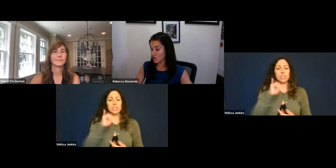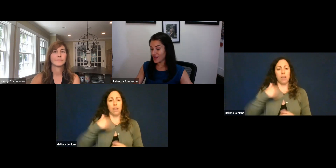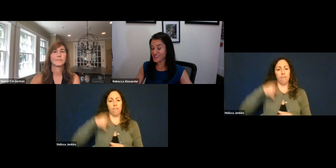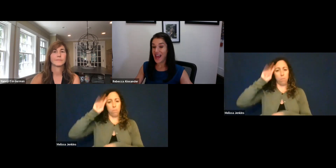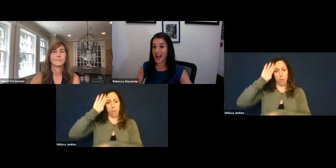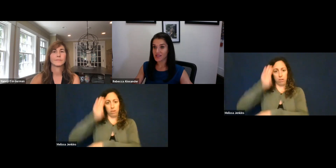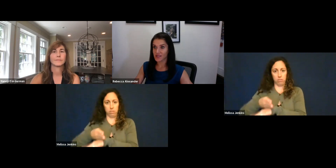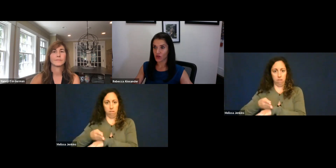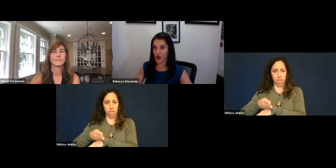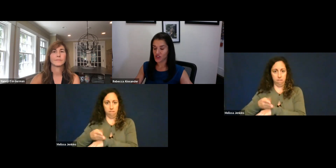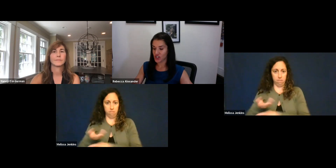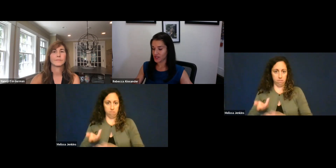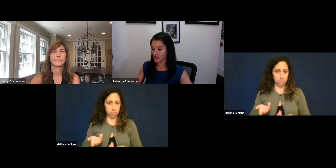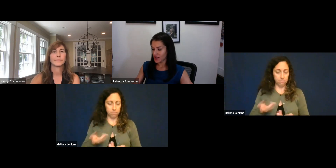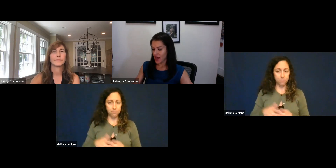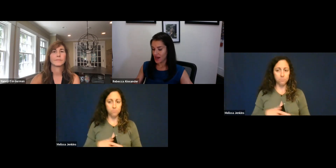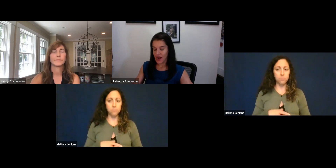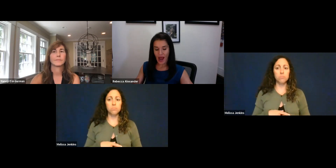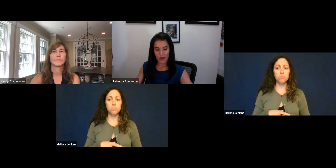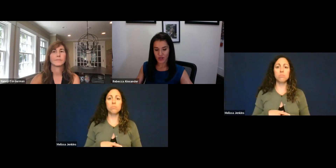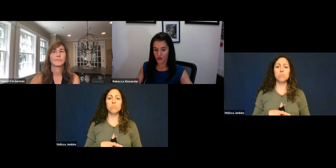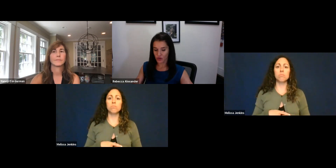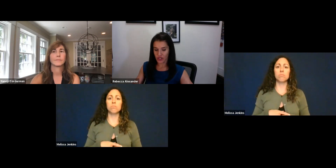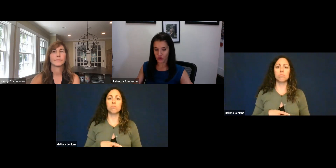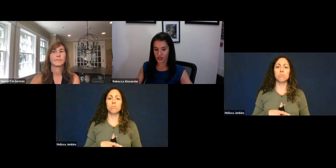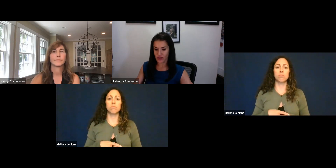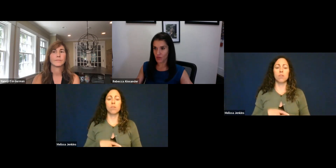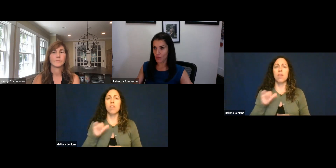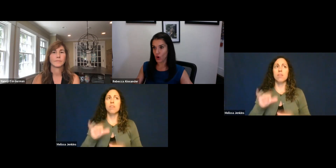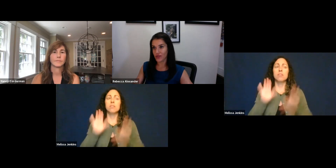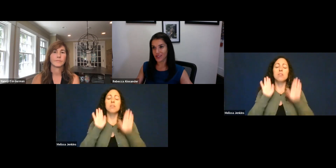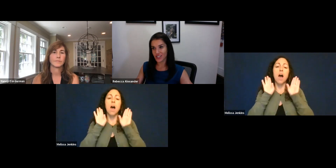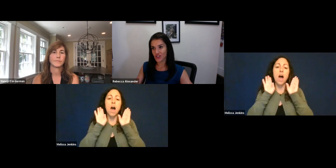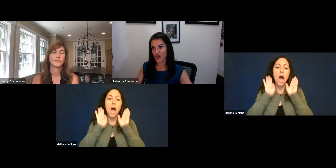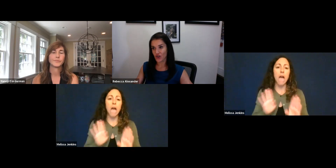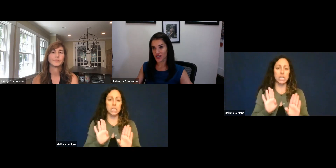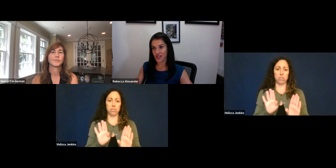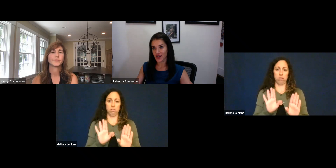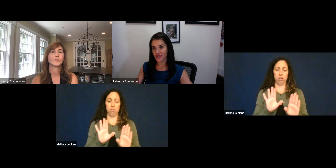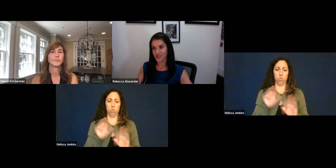So that's an excellent question. And I absolutely agree that the more the teacher understands,